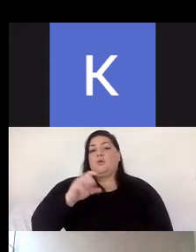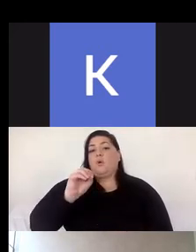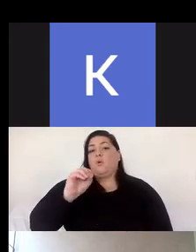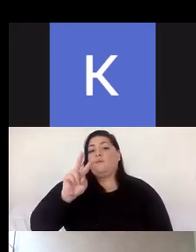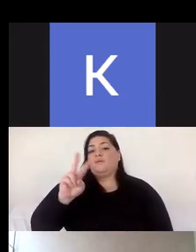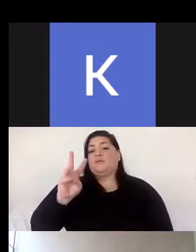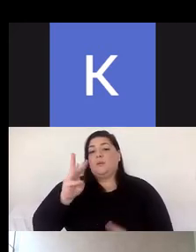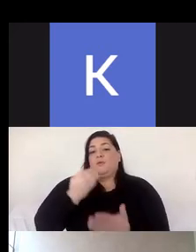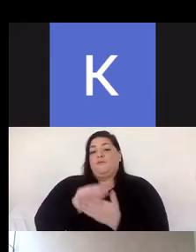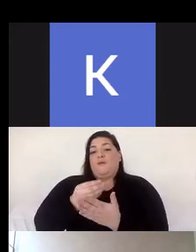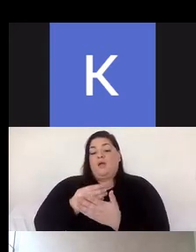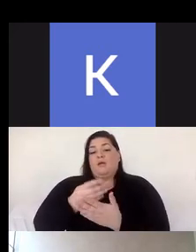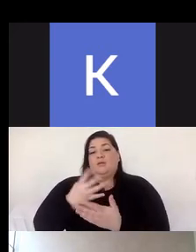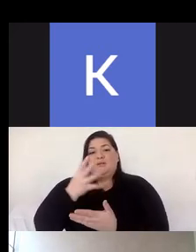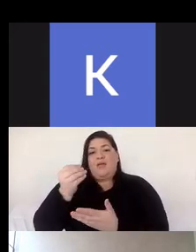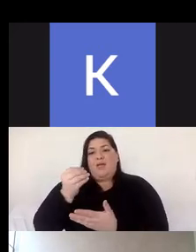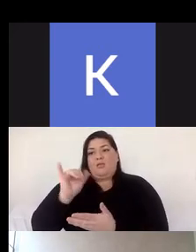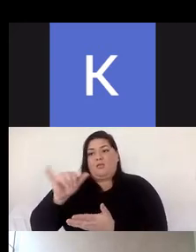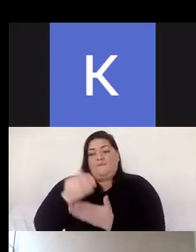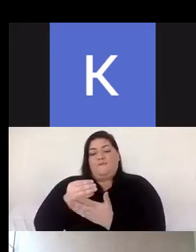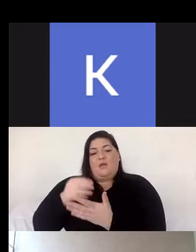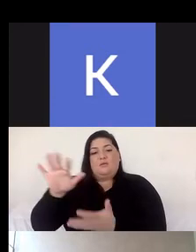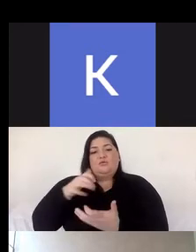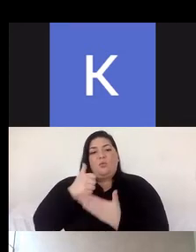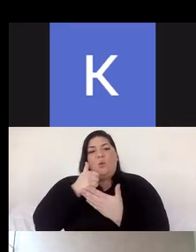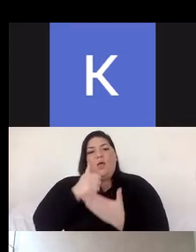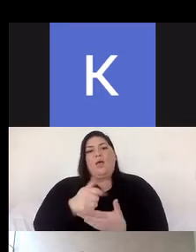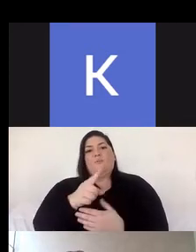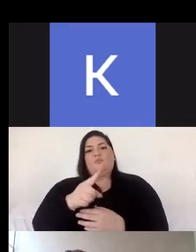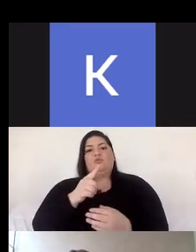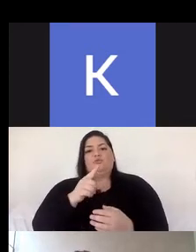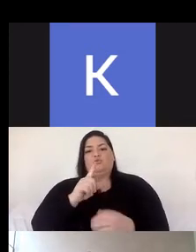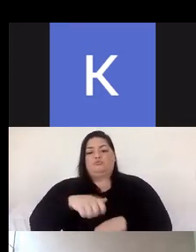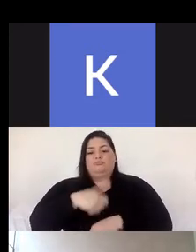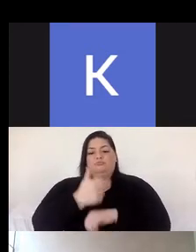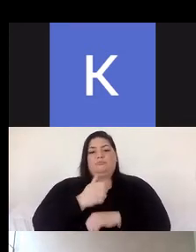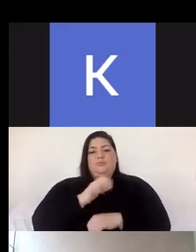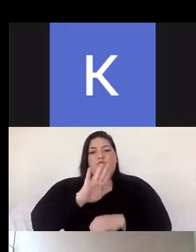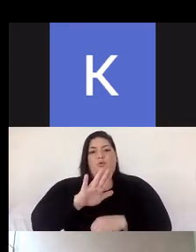funds helping you secure or leverage other funding-- that's great.